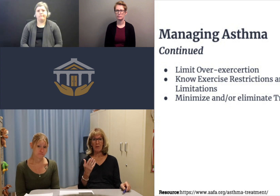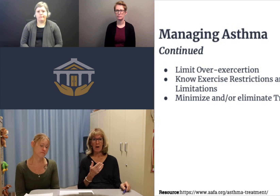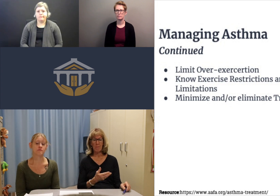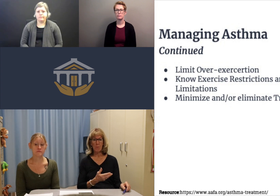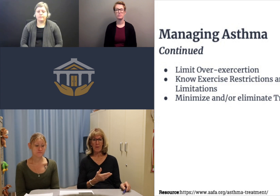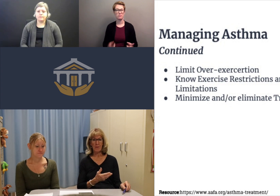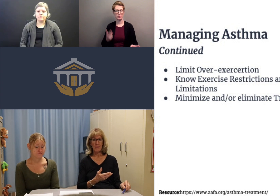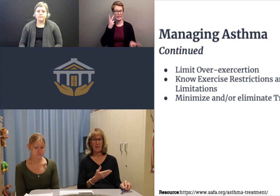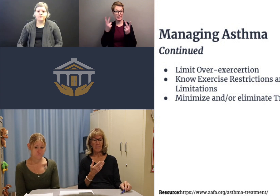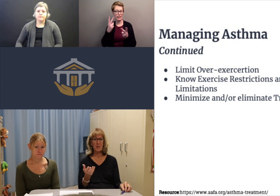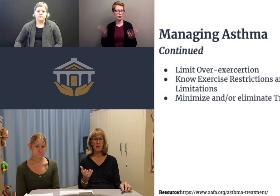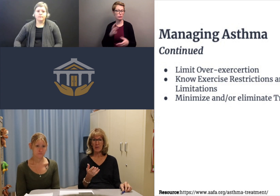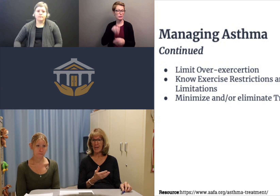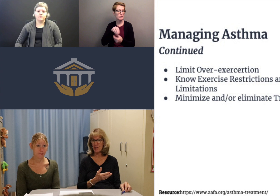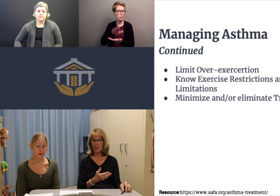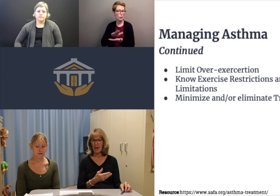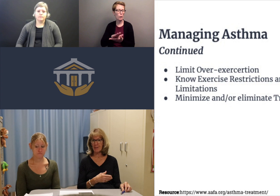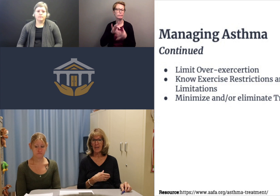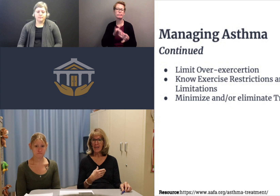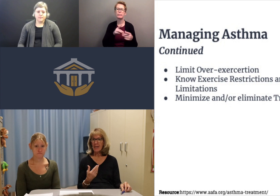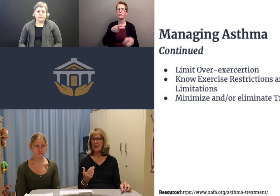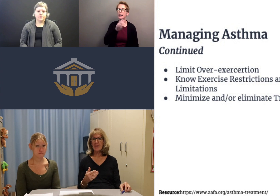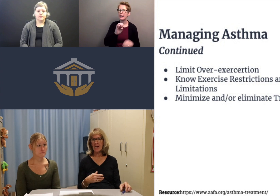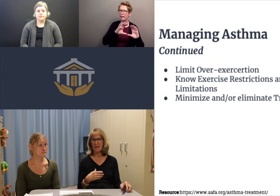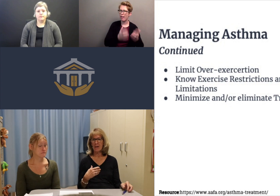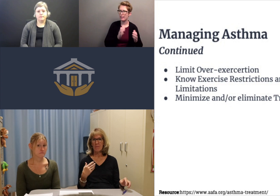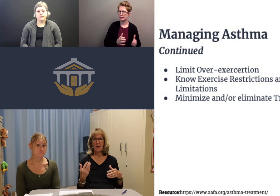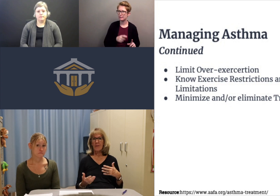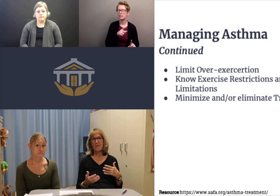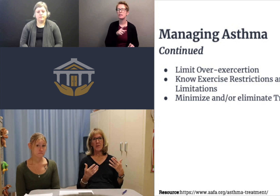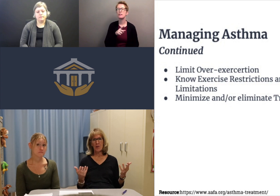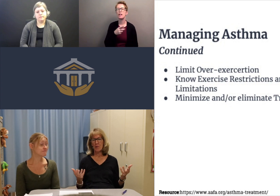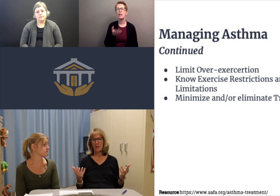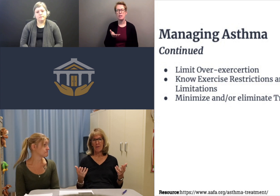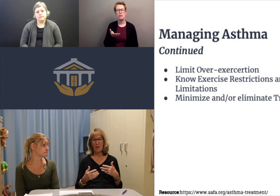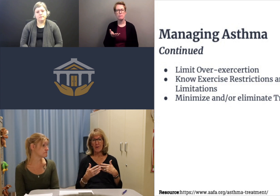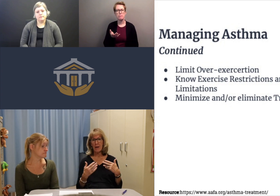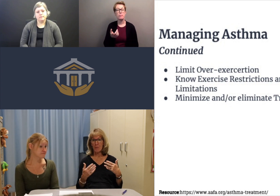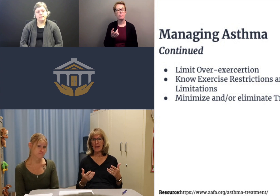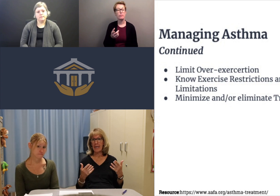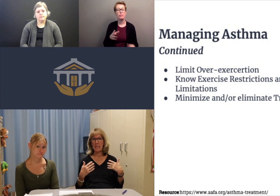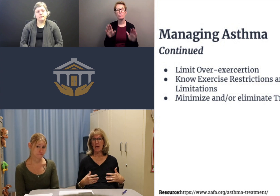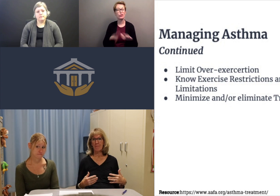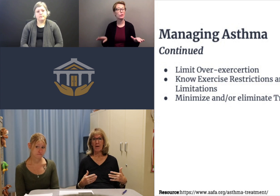um, with a physical education class is that, um, the children are not really getting enough